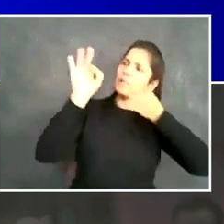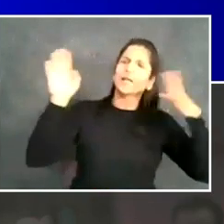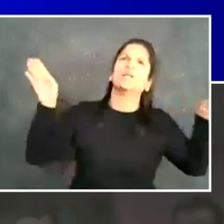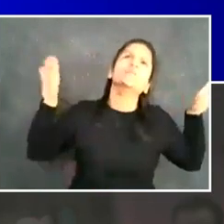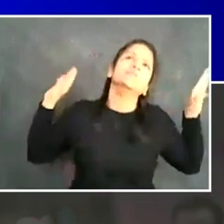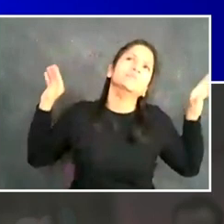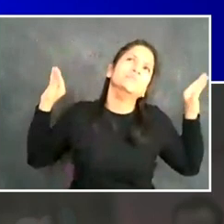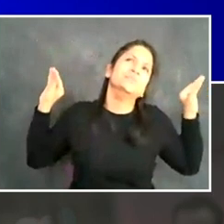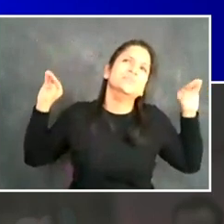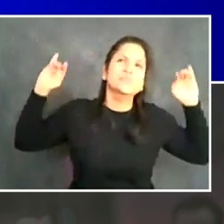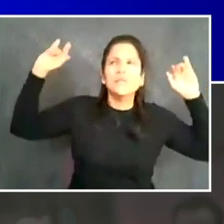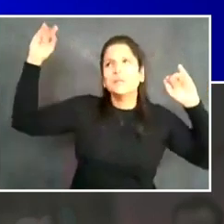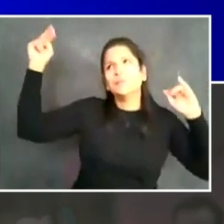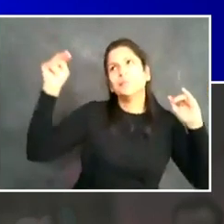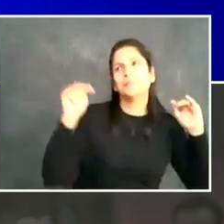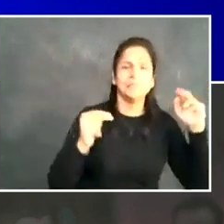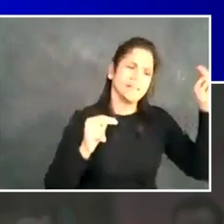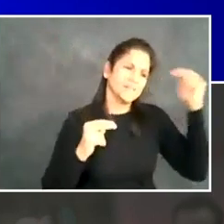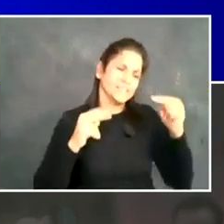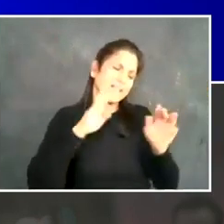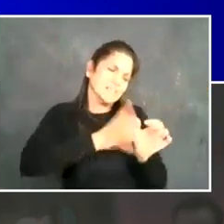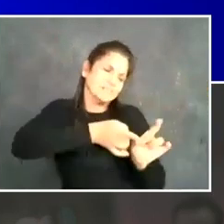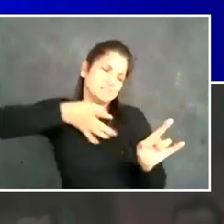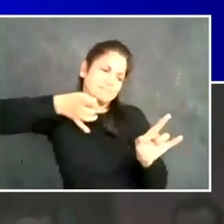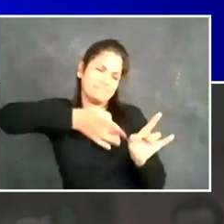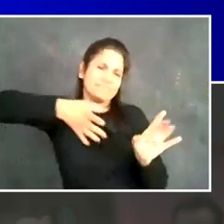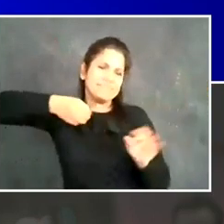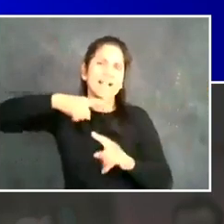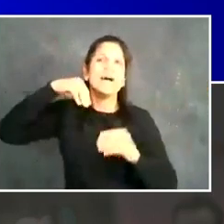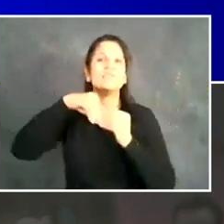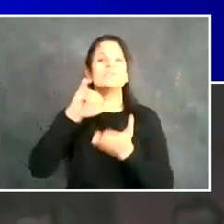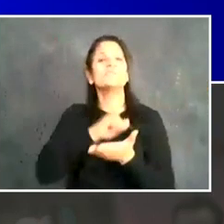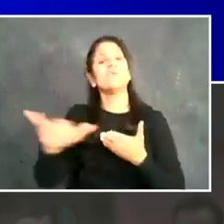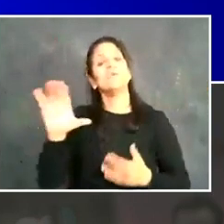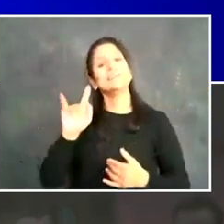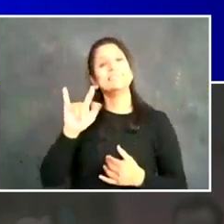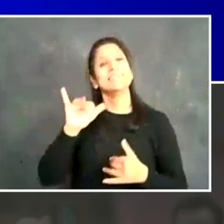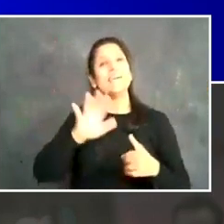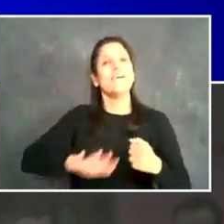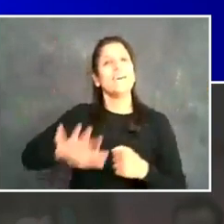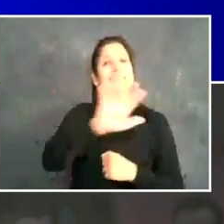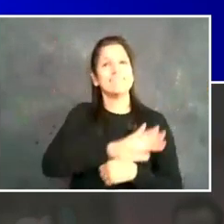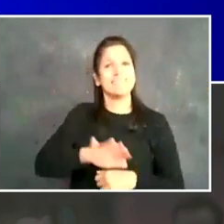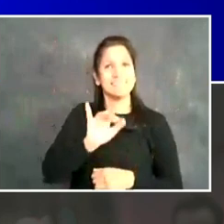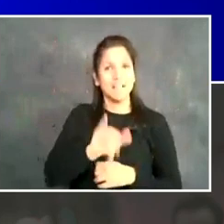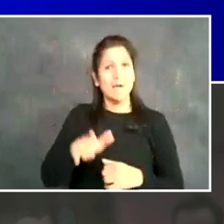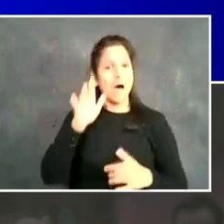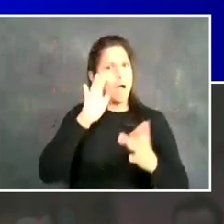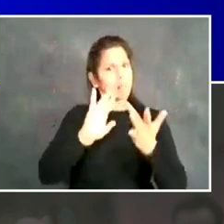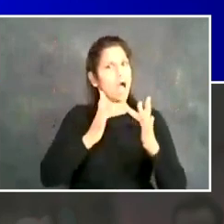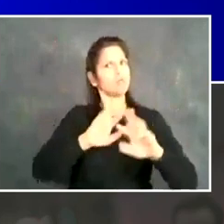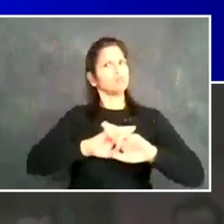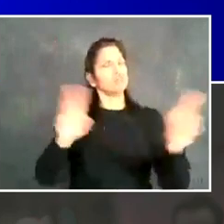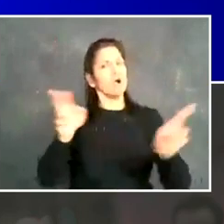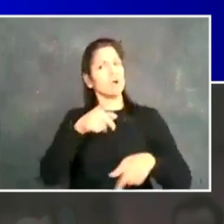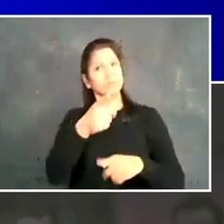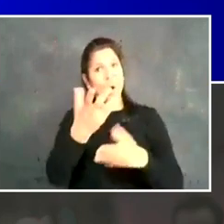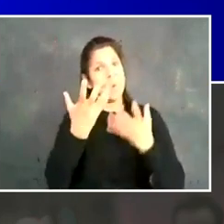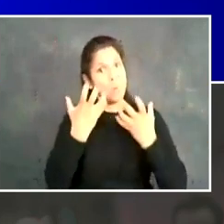PROJECT CUPID WILL ALLOW COUPLES TO GET MARRIED ONLINE. AND THIS WILL START LATER ON